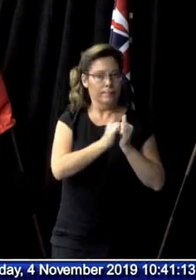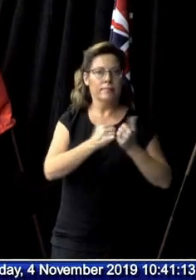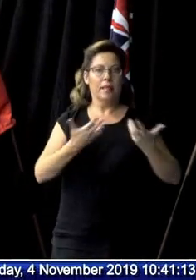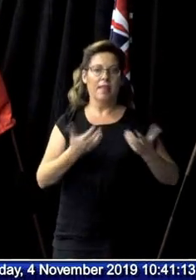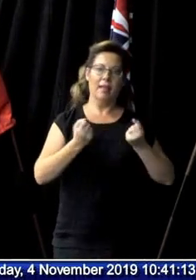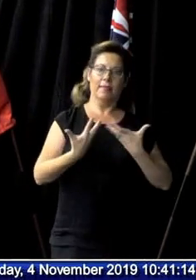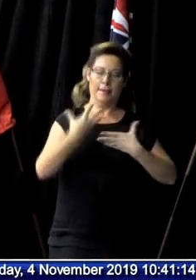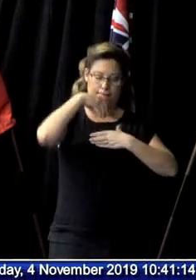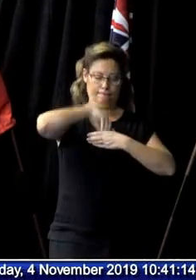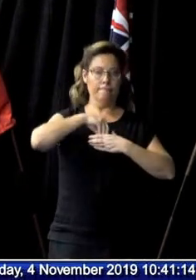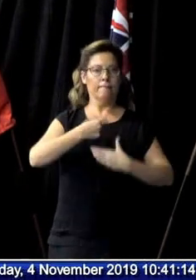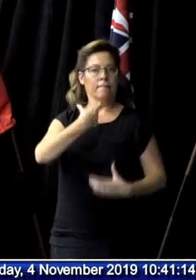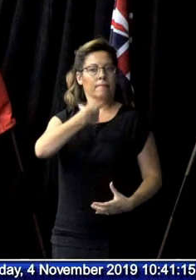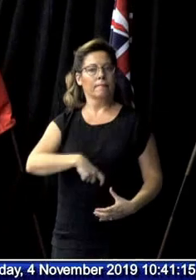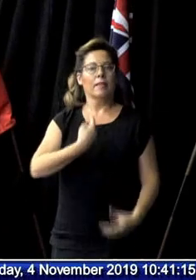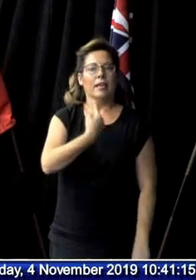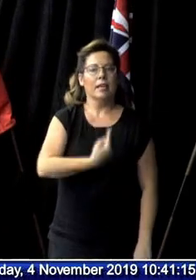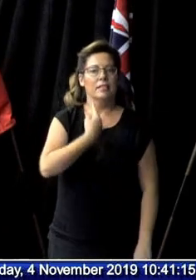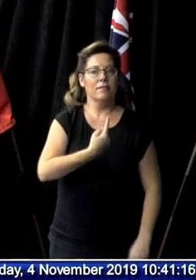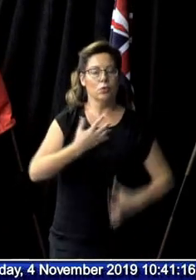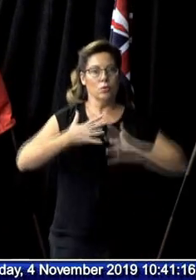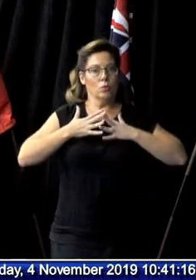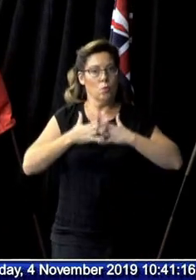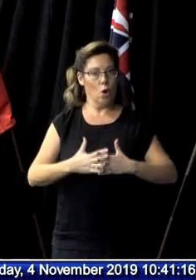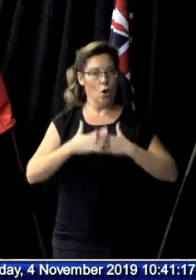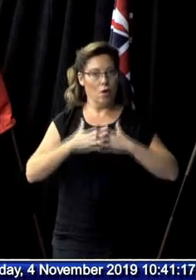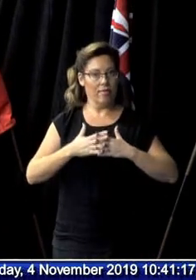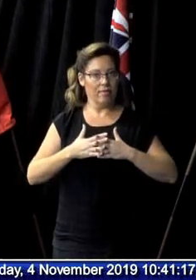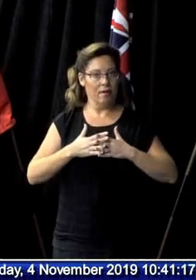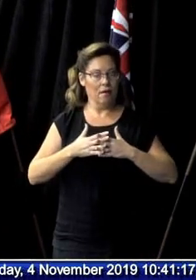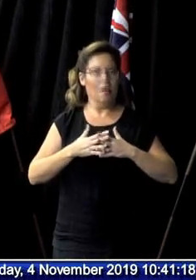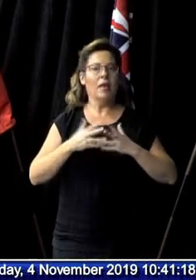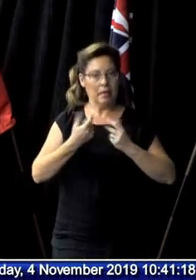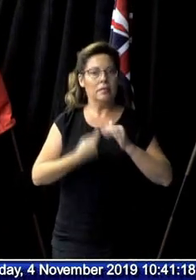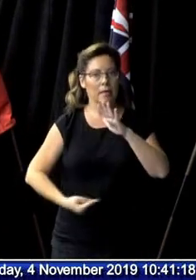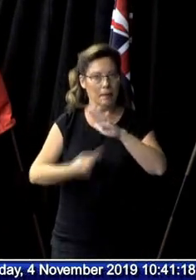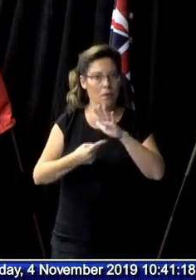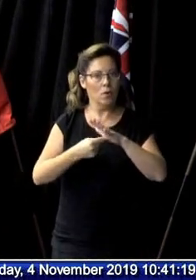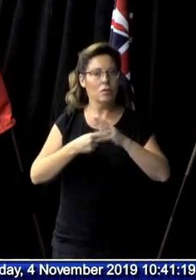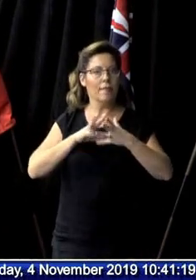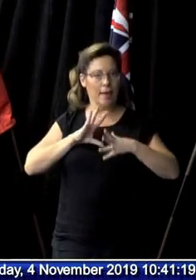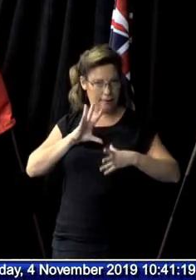and self-worth and enabling people with disability to participate effectively in a free society.